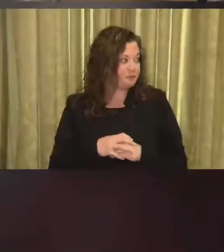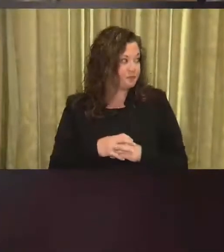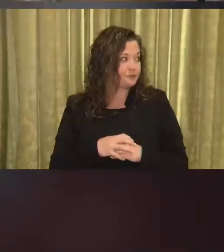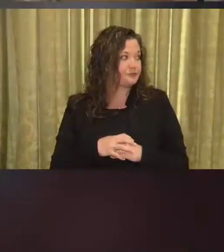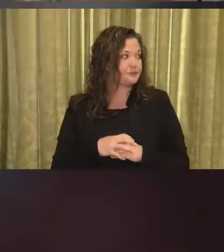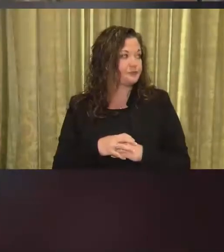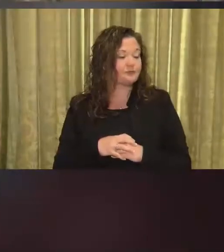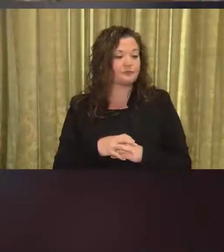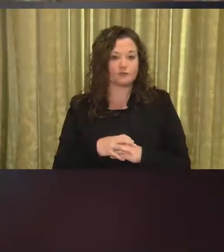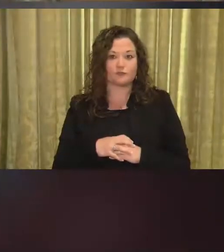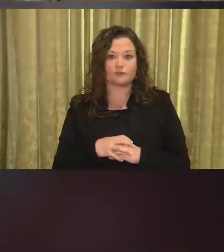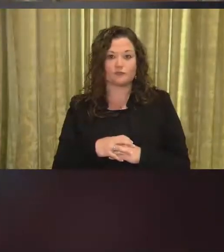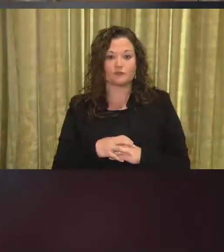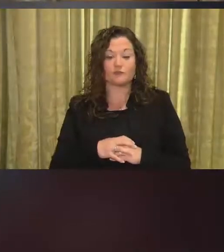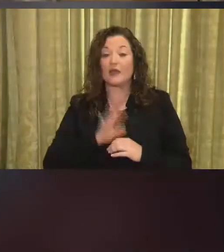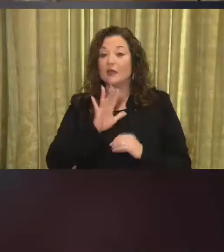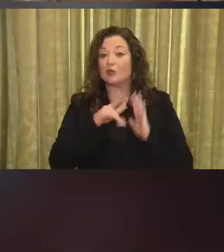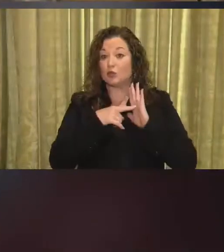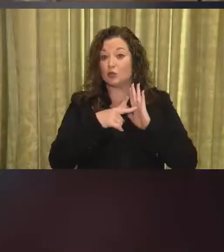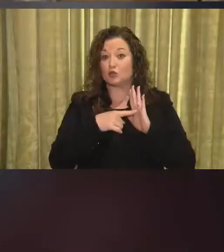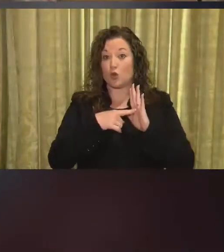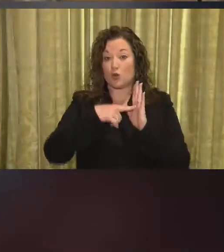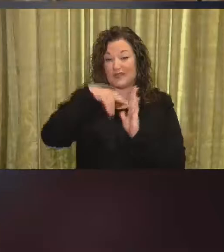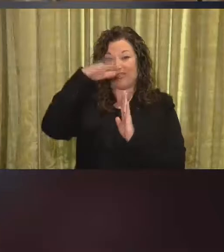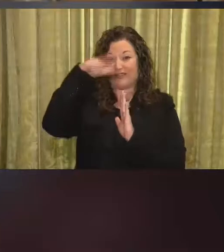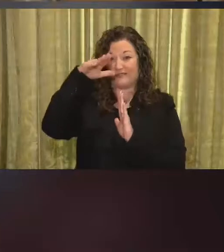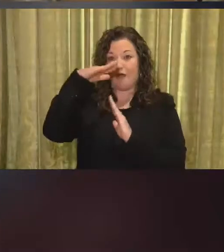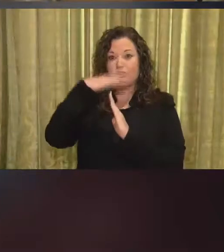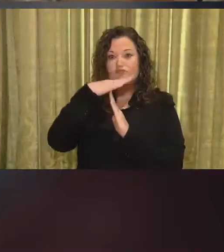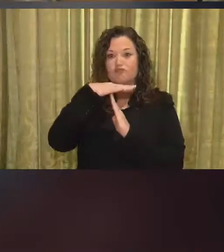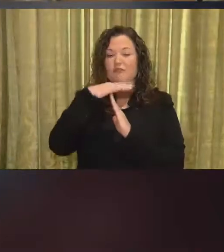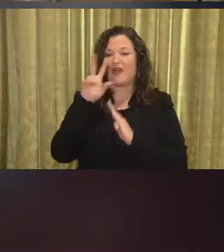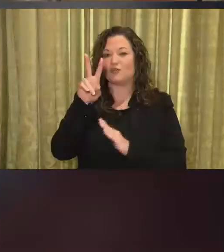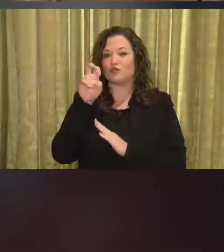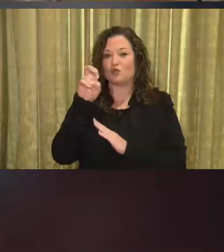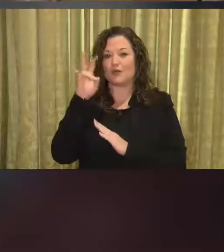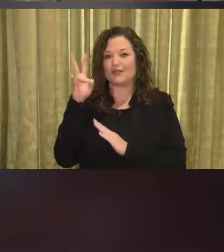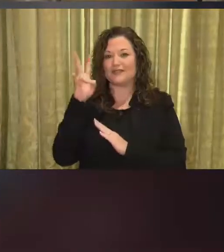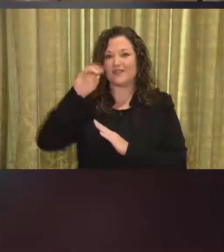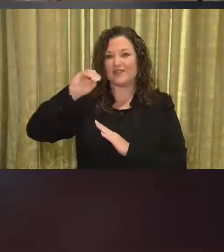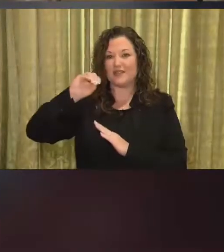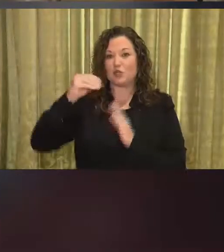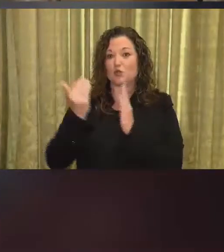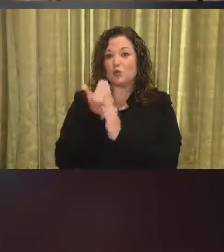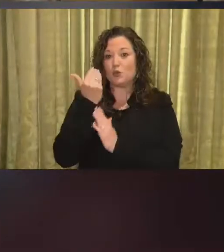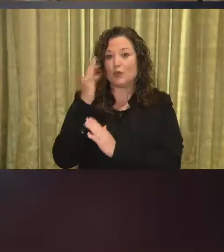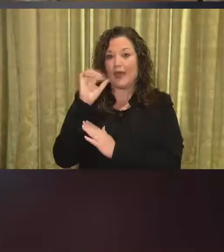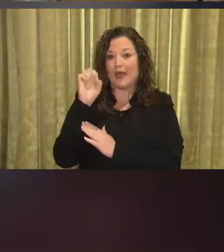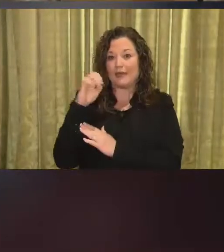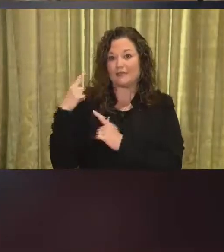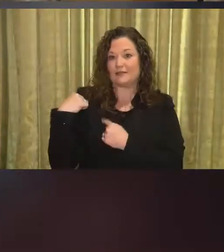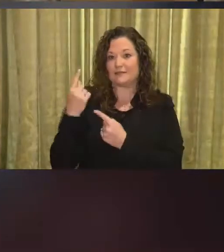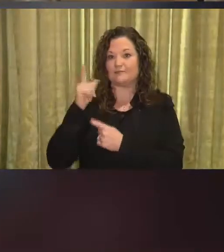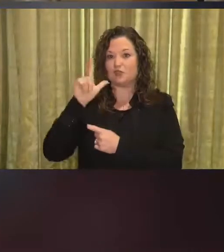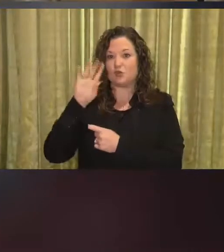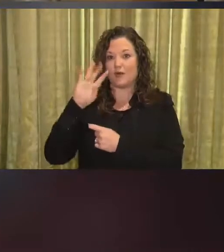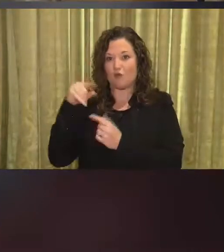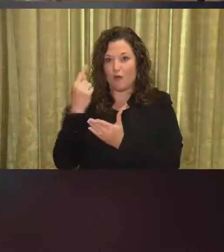shows at the very top that we have 270 new cases in the last 24 hours.